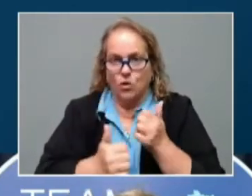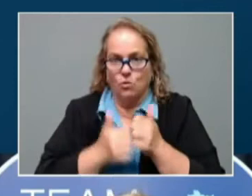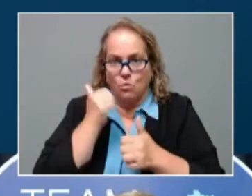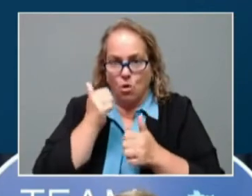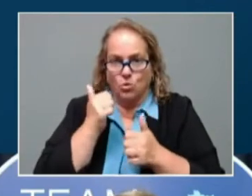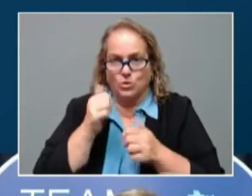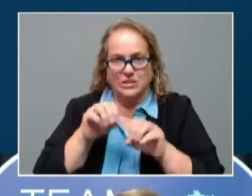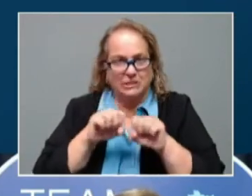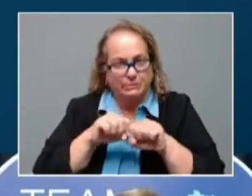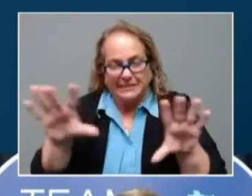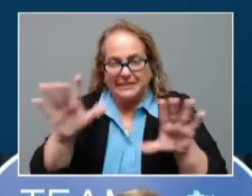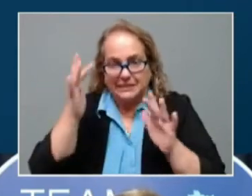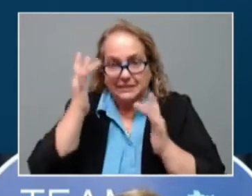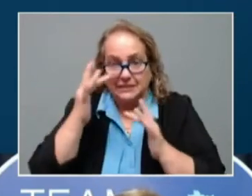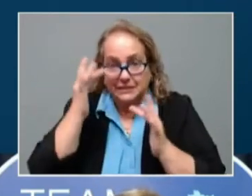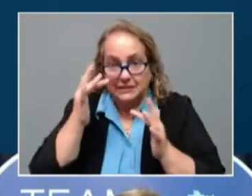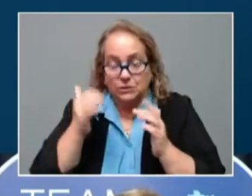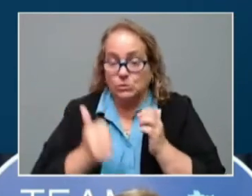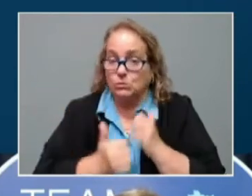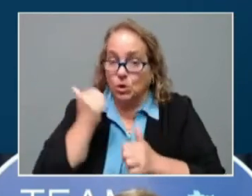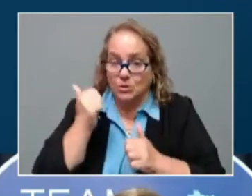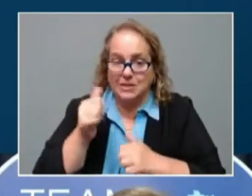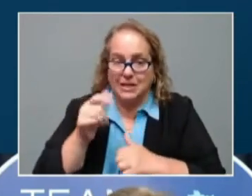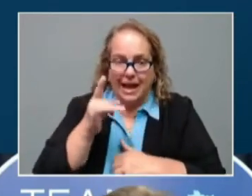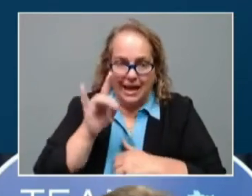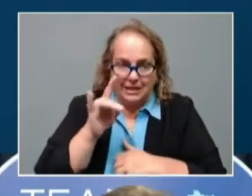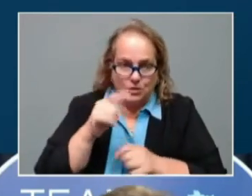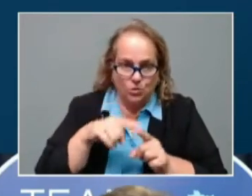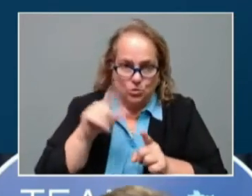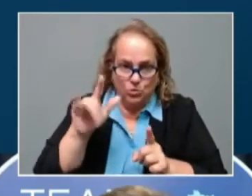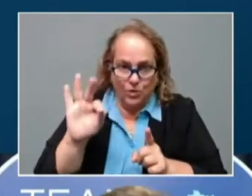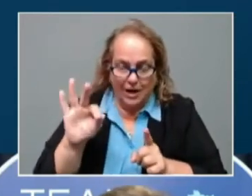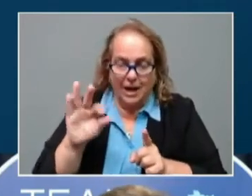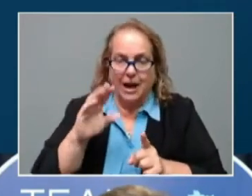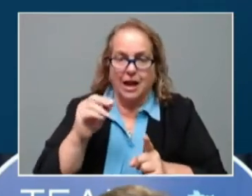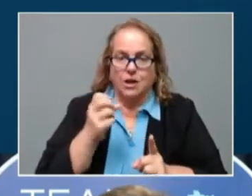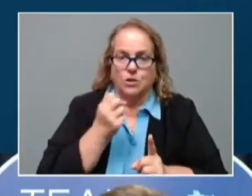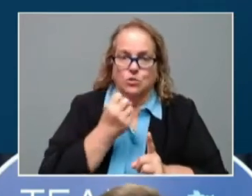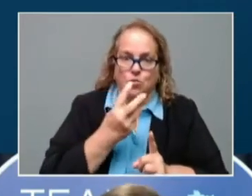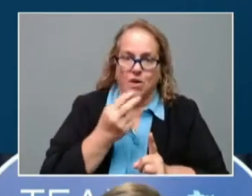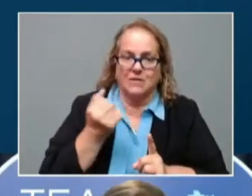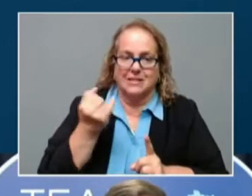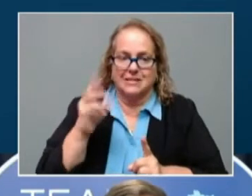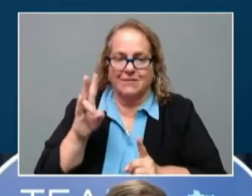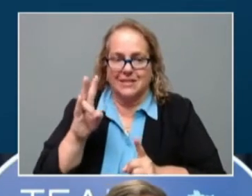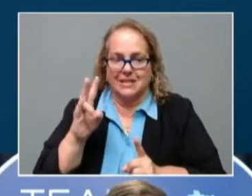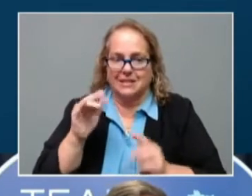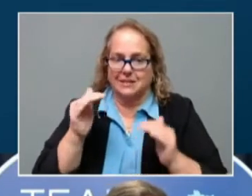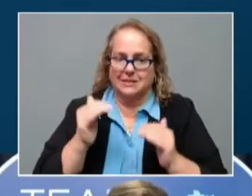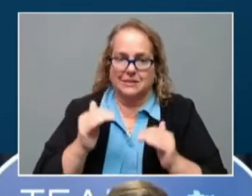most spread 18-29 and 12 to 17 neither which have moved again.